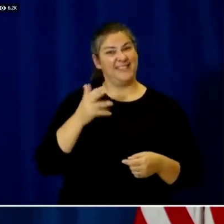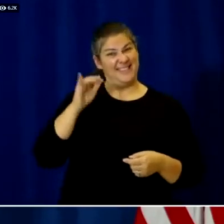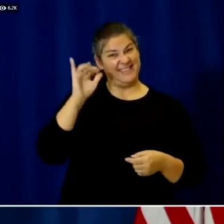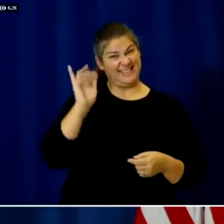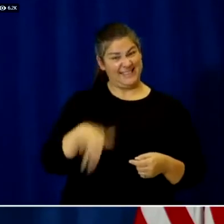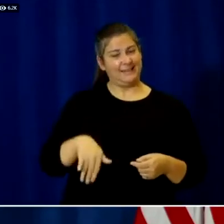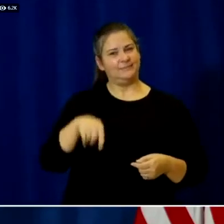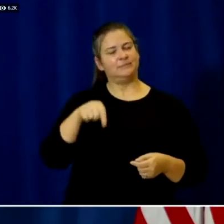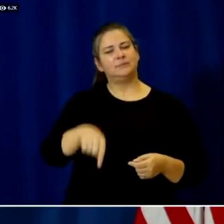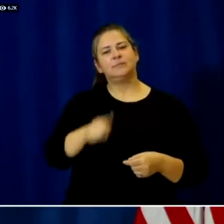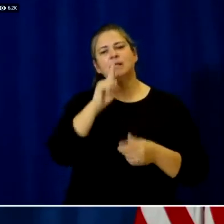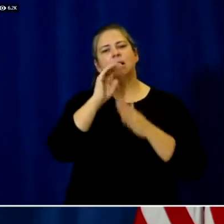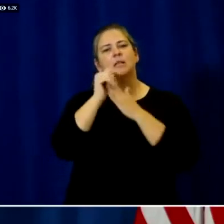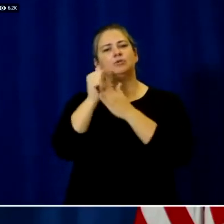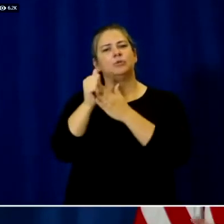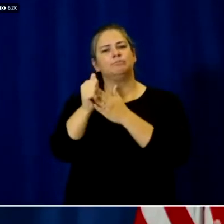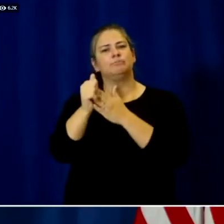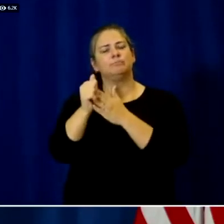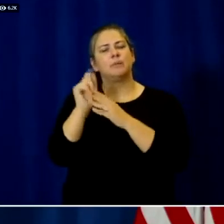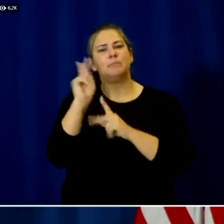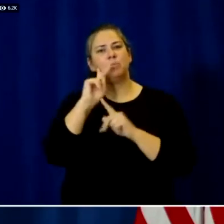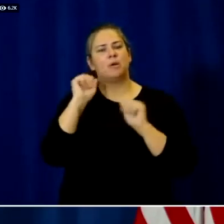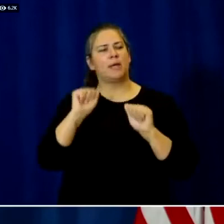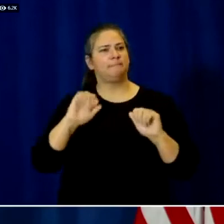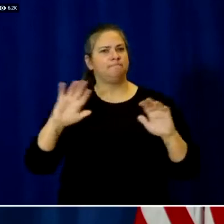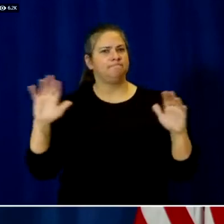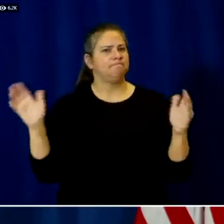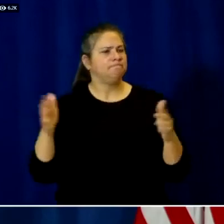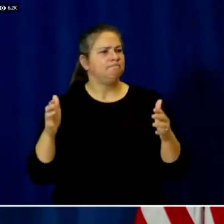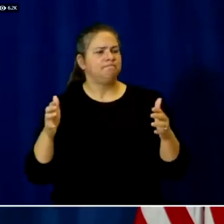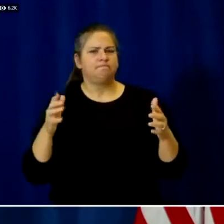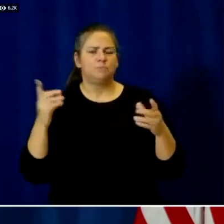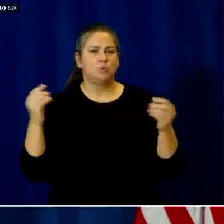when people can come together on put aside ideology put people first,